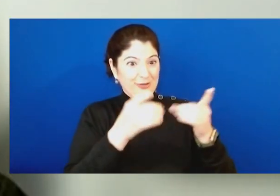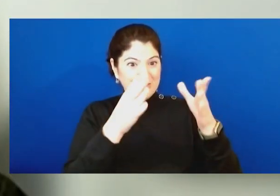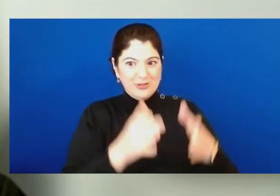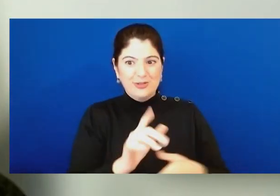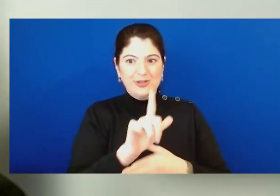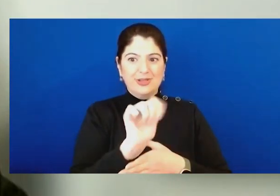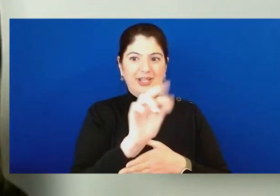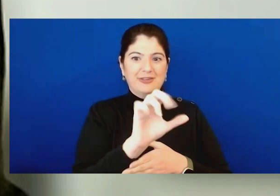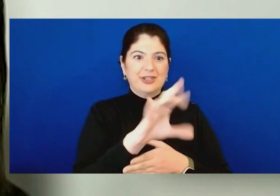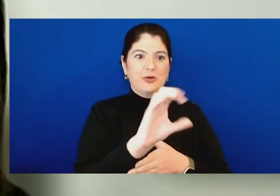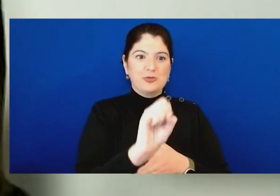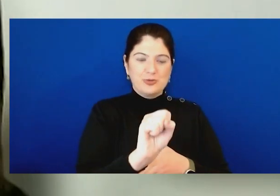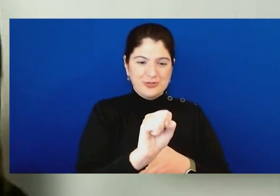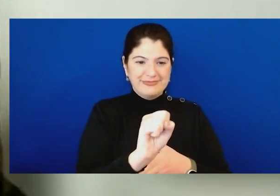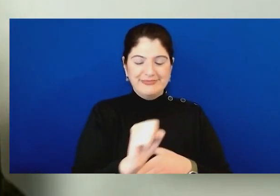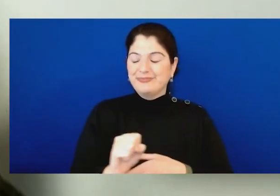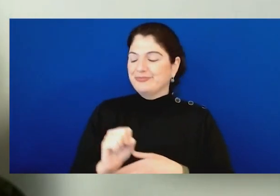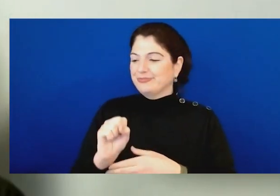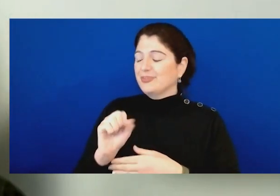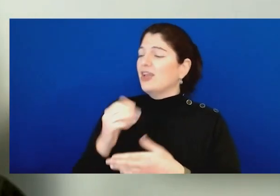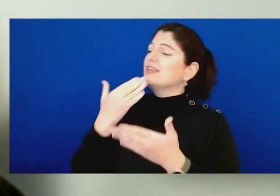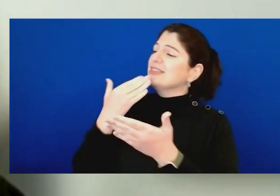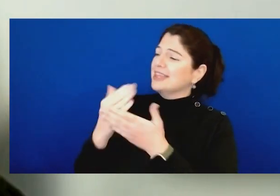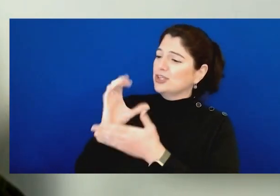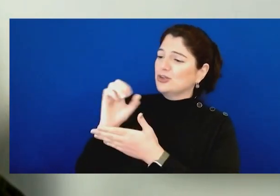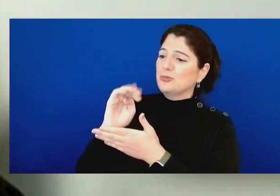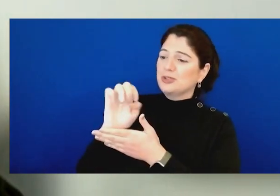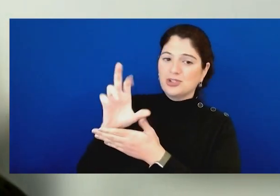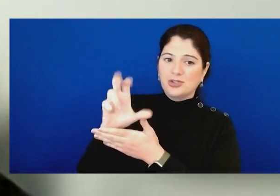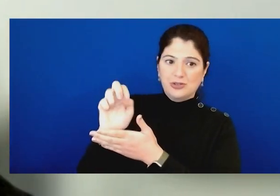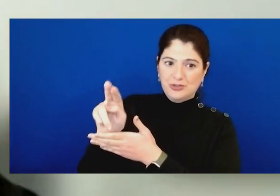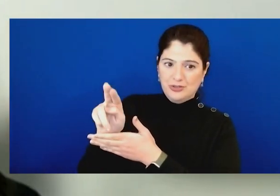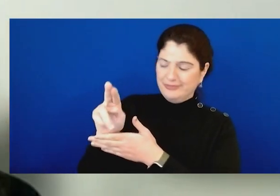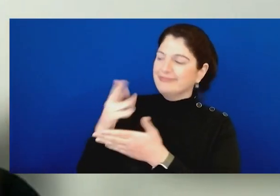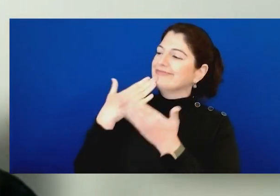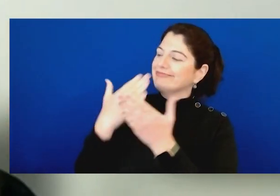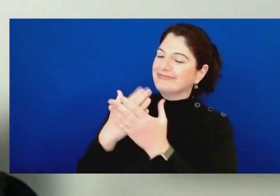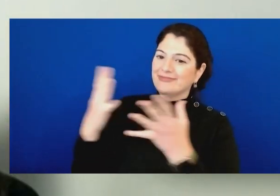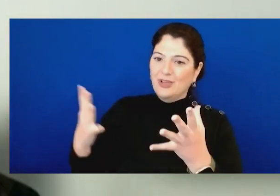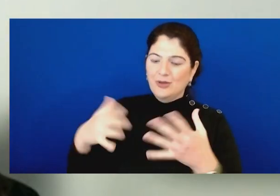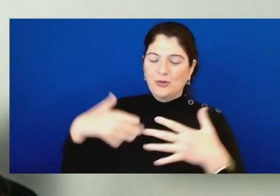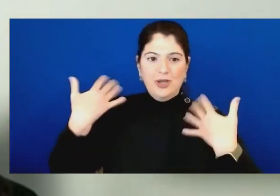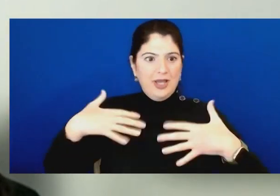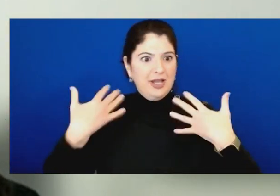[Margarita] Thank you so much for your words, Commissioner, and for getting this started with such an impactful message.